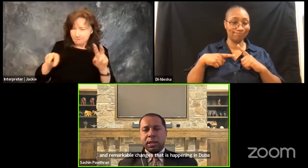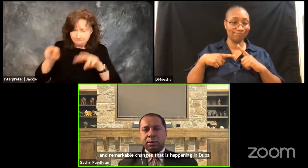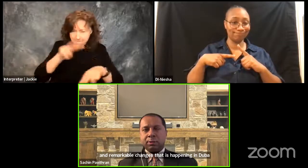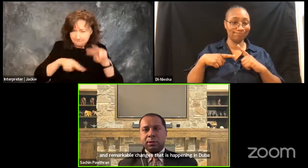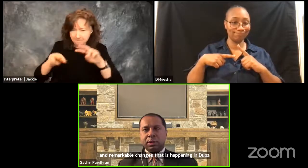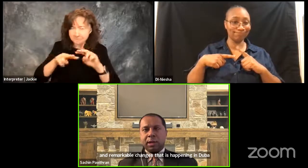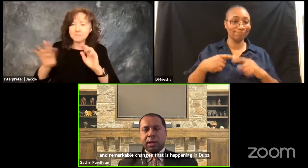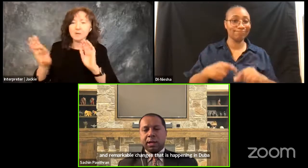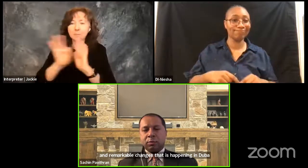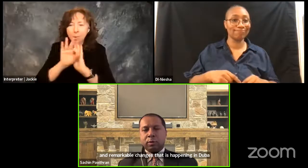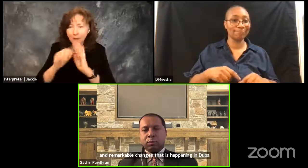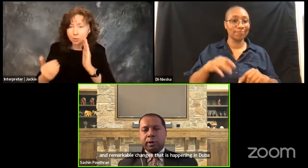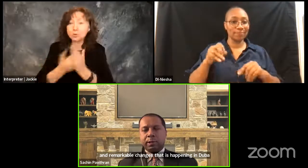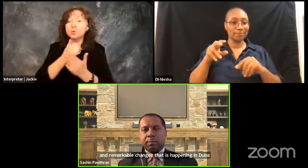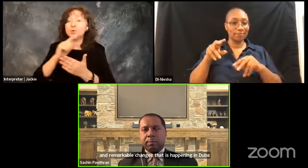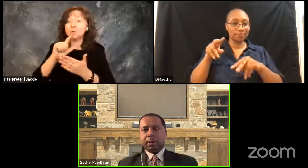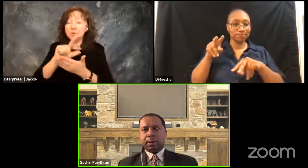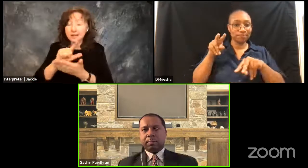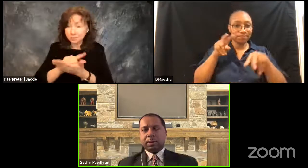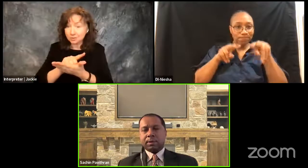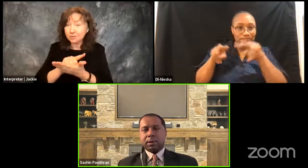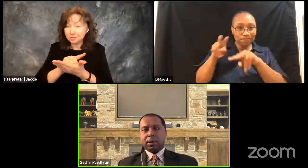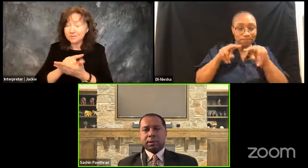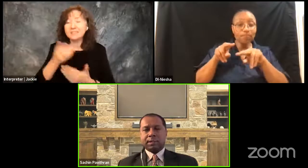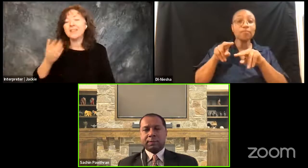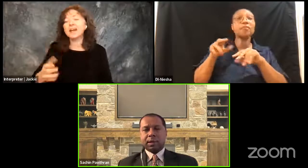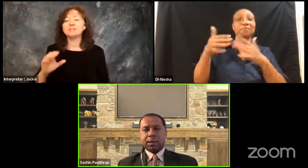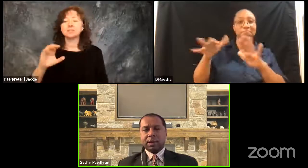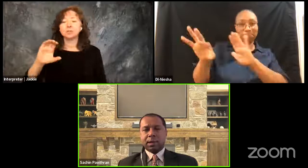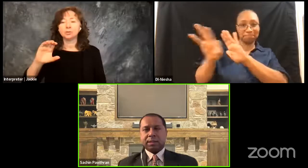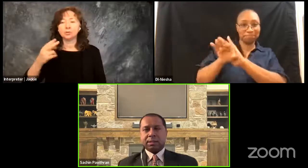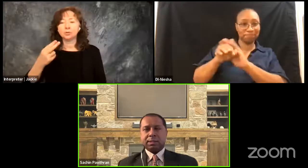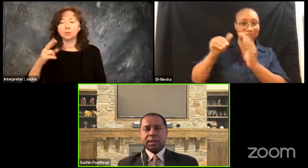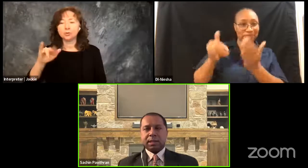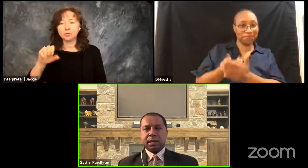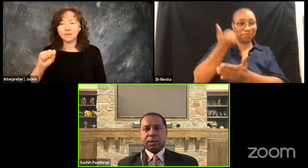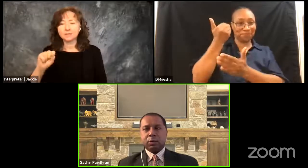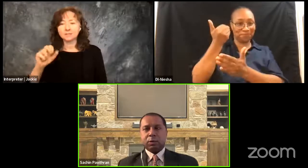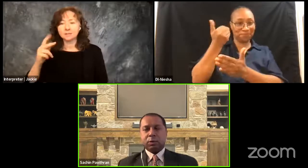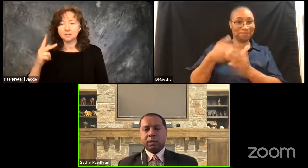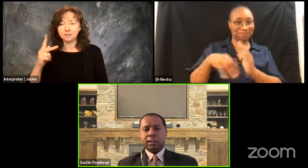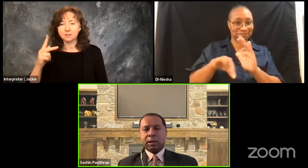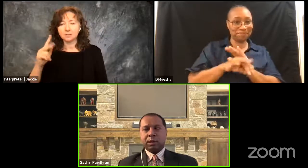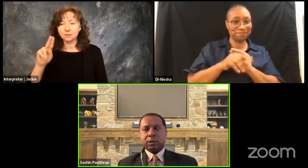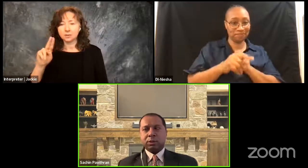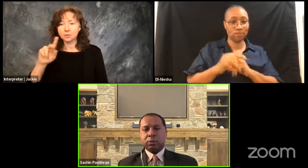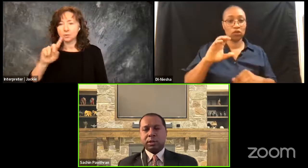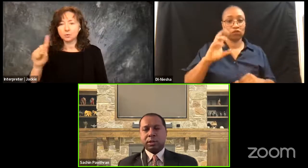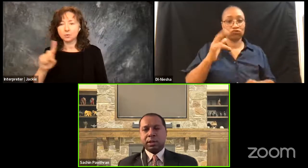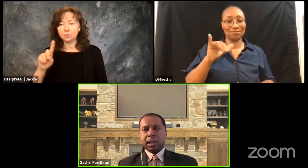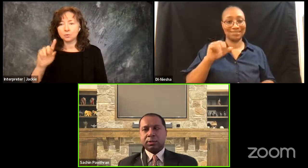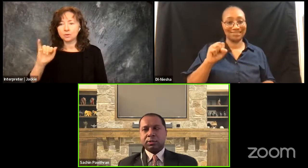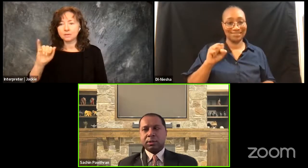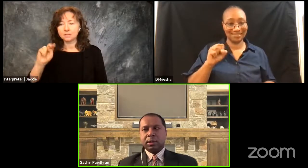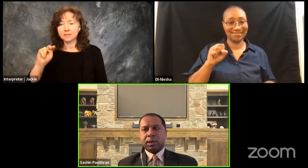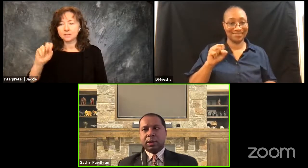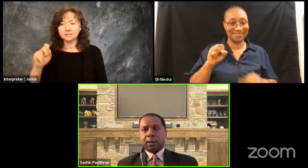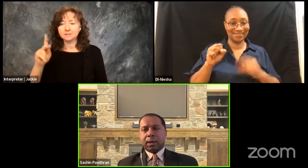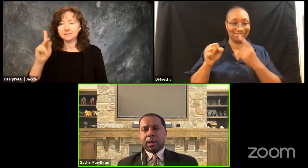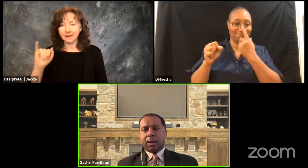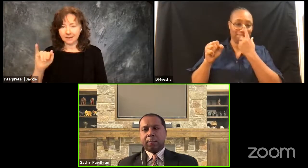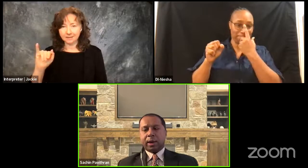Counsel, I do want to welcome Mr. Christopher Kuczynski, who is our new General Counsel.